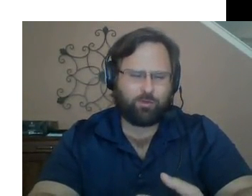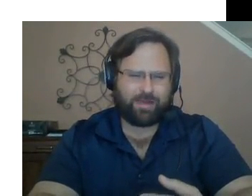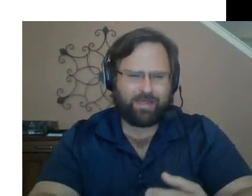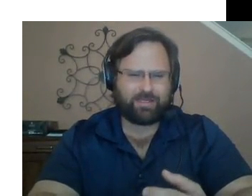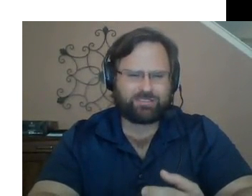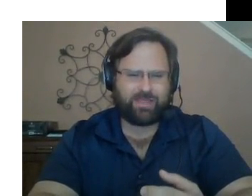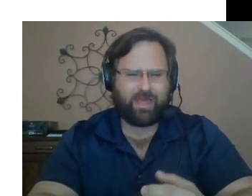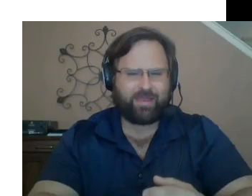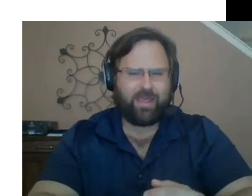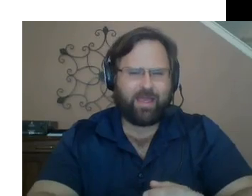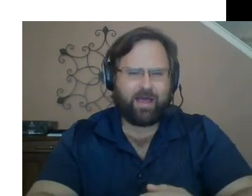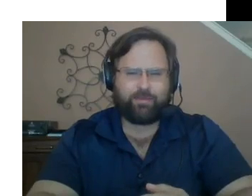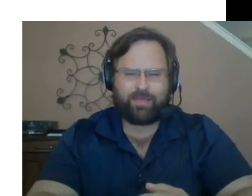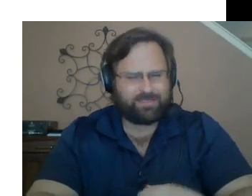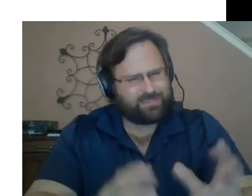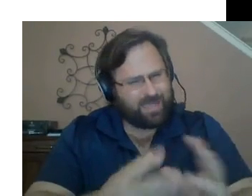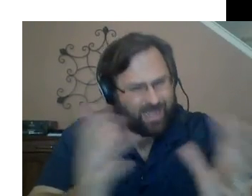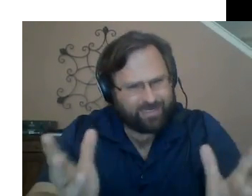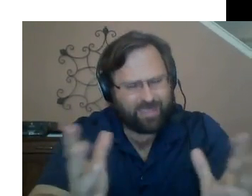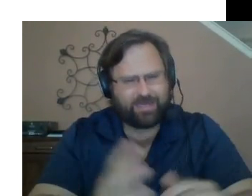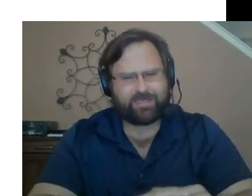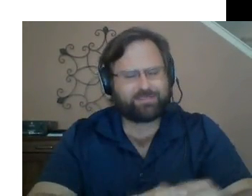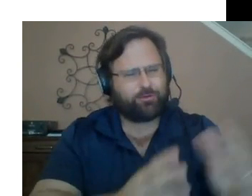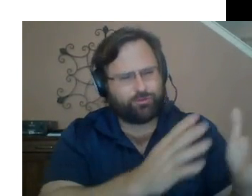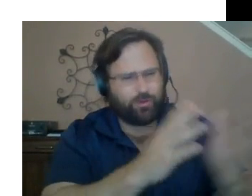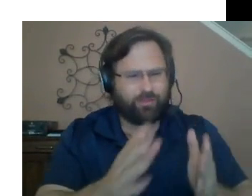word in English in that it's a connecting idea so you're doing one